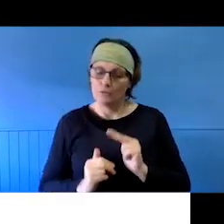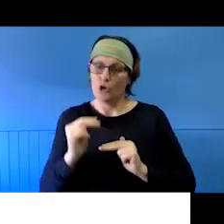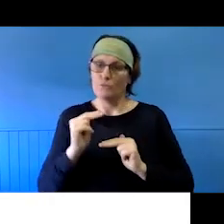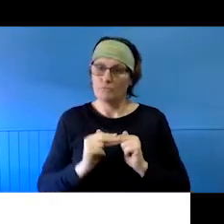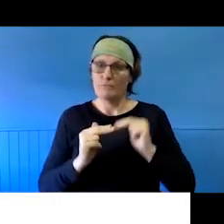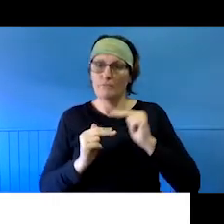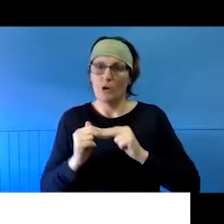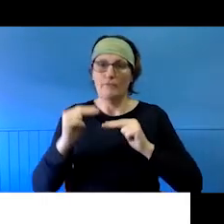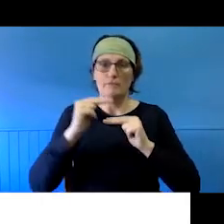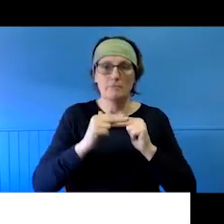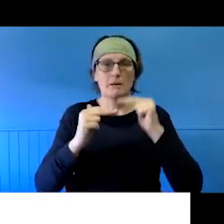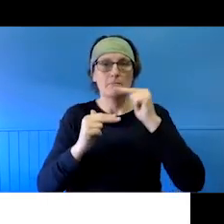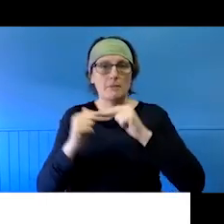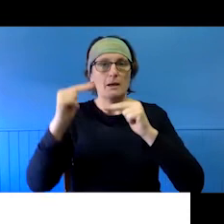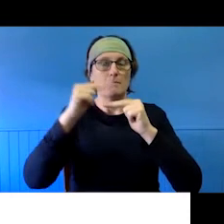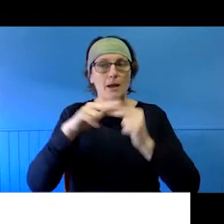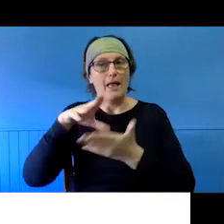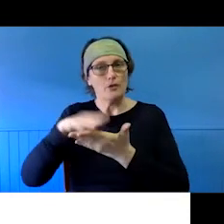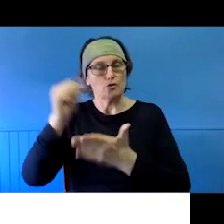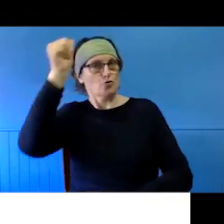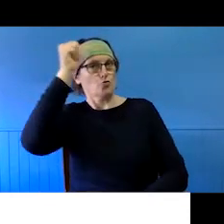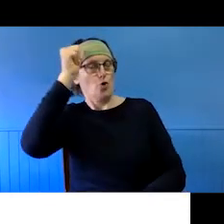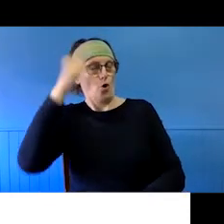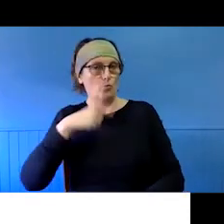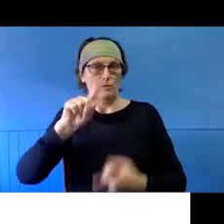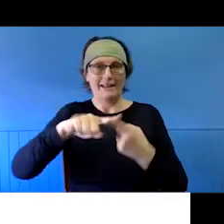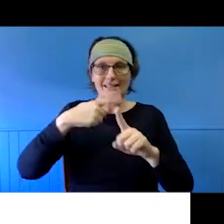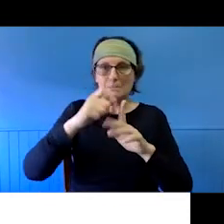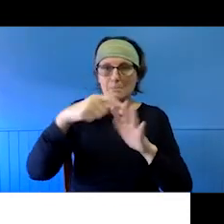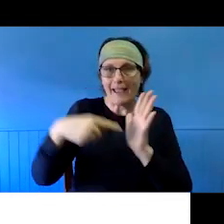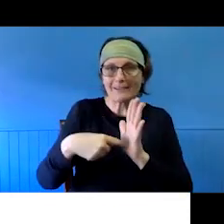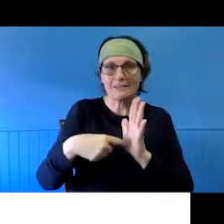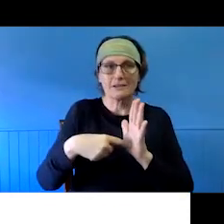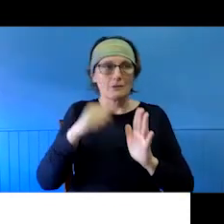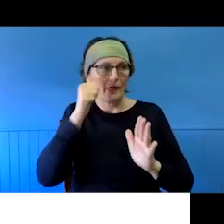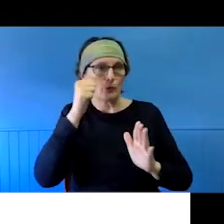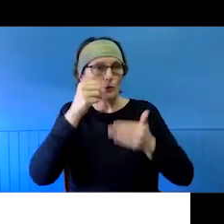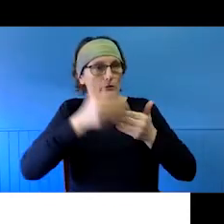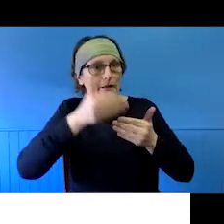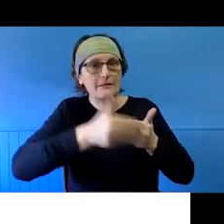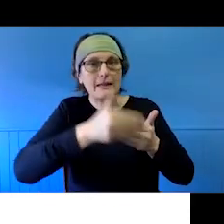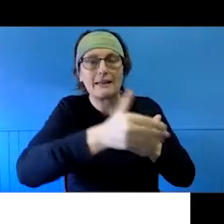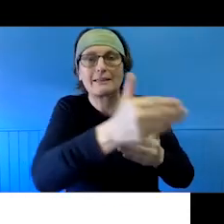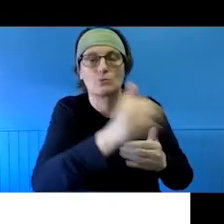the intuitive and predictive nature of teaching music online as well as the universal design.